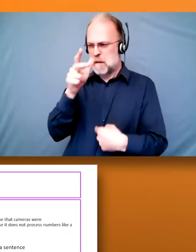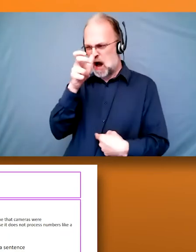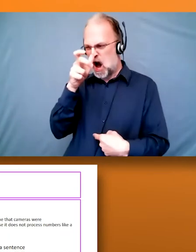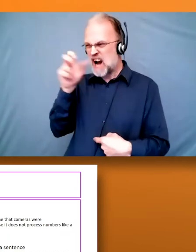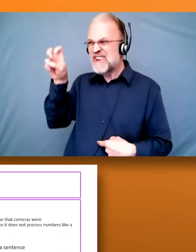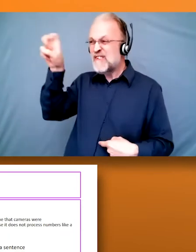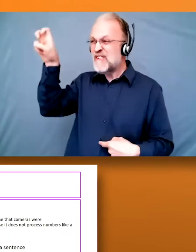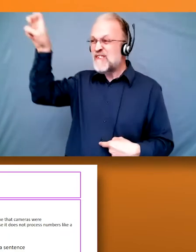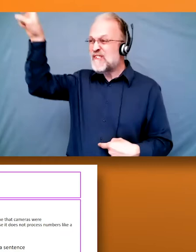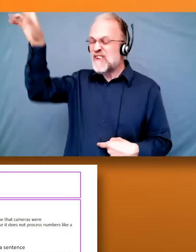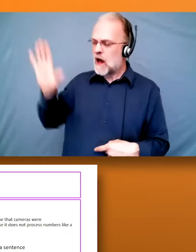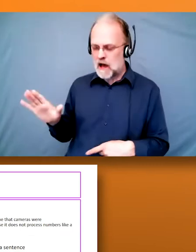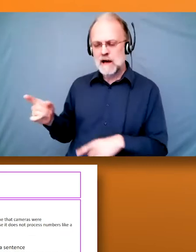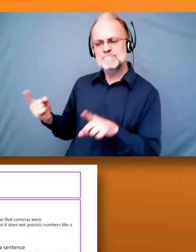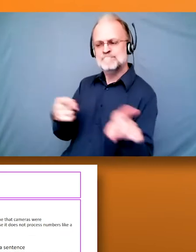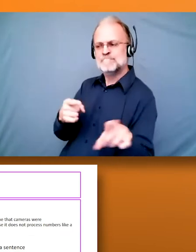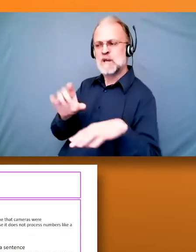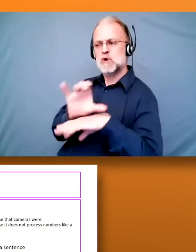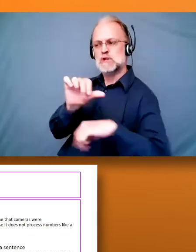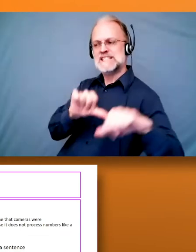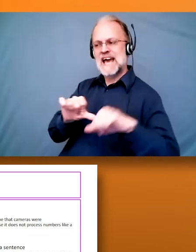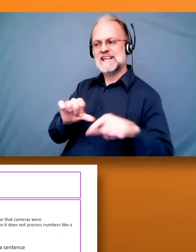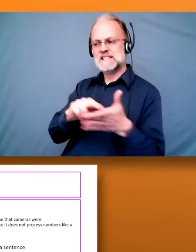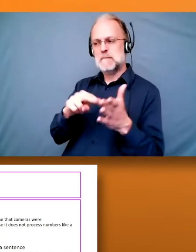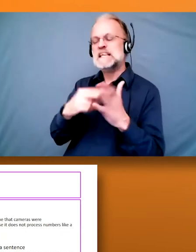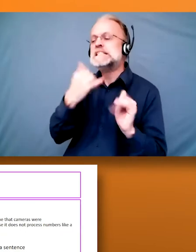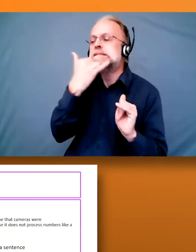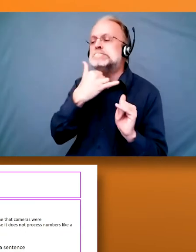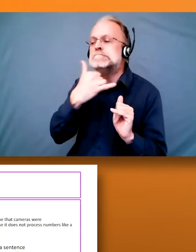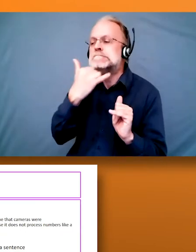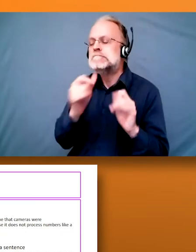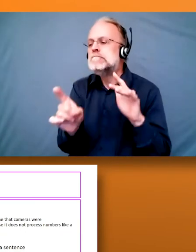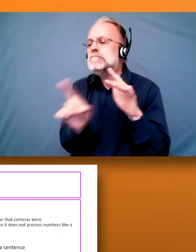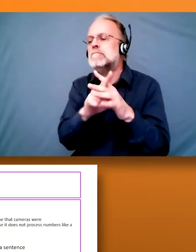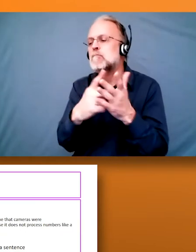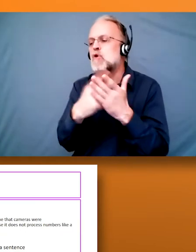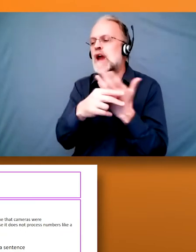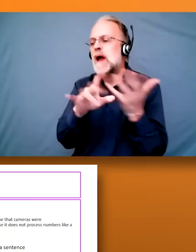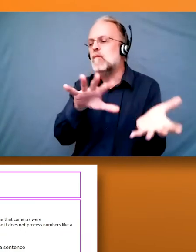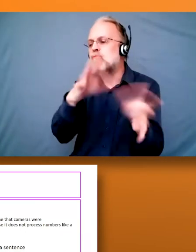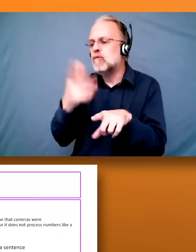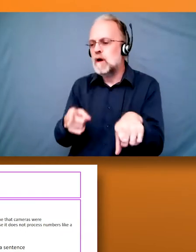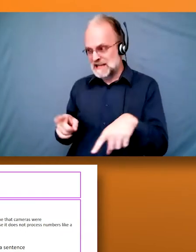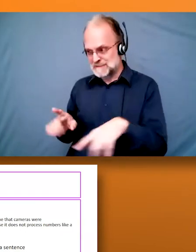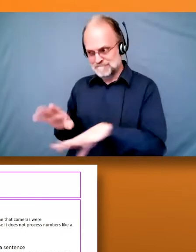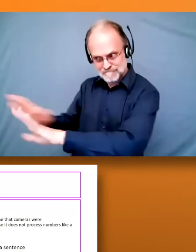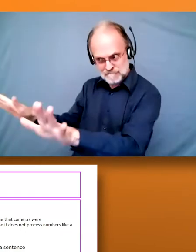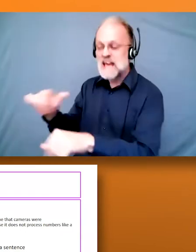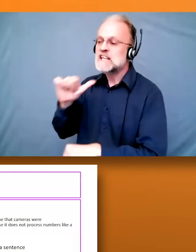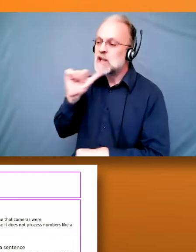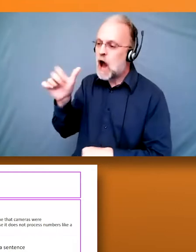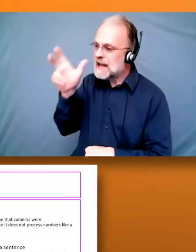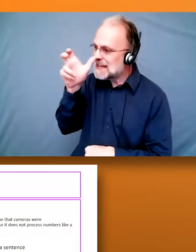to mean programming error. So that's in computer sciences, obviously. And then helping them categorize it. It's not an insect.